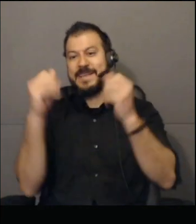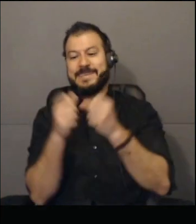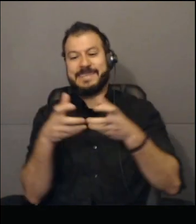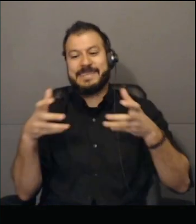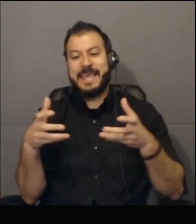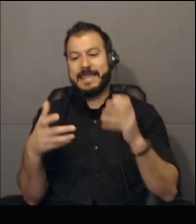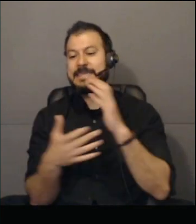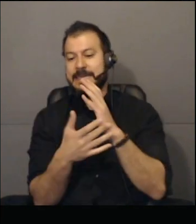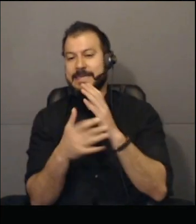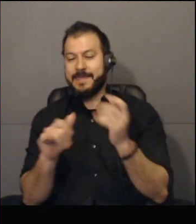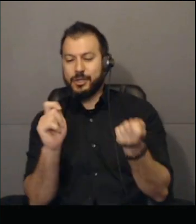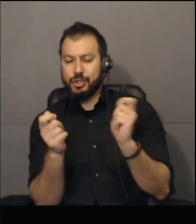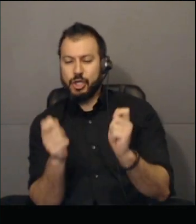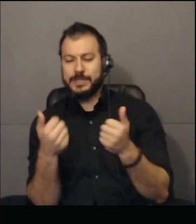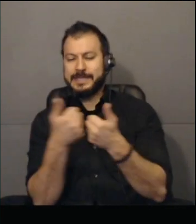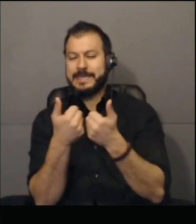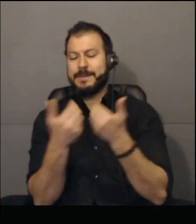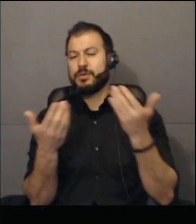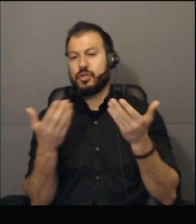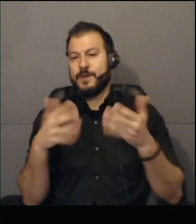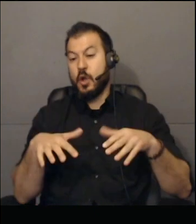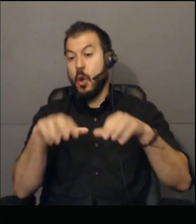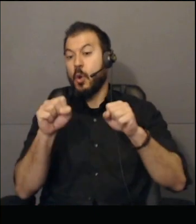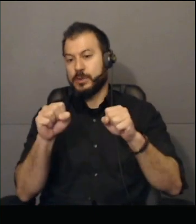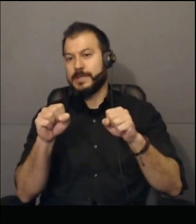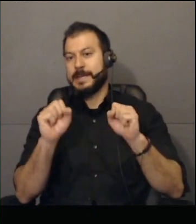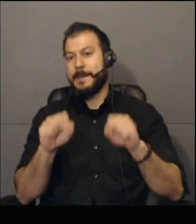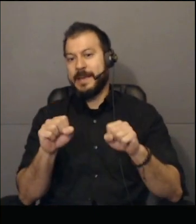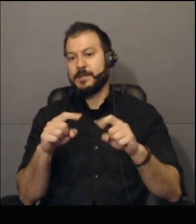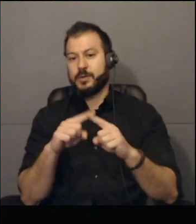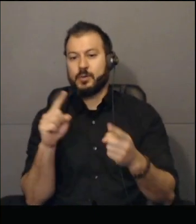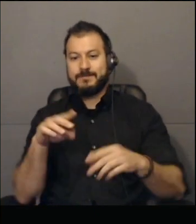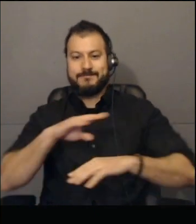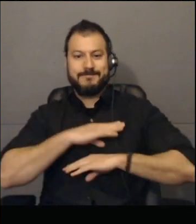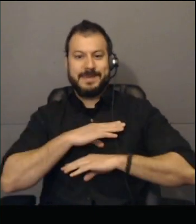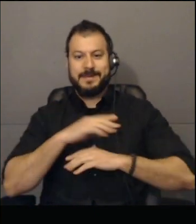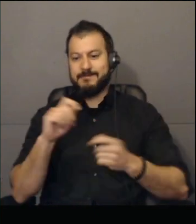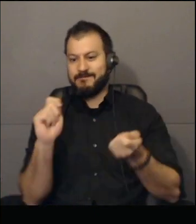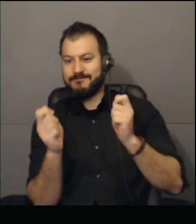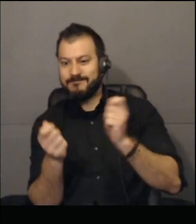that adjust game server hosting capacity to meet dynamic shifts in player demand.